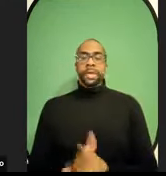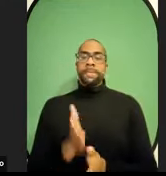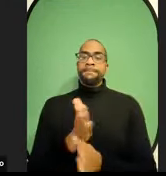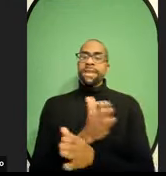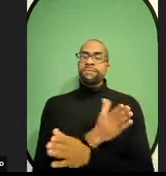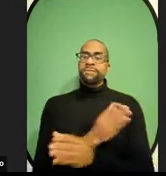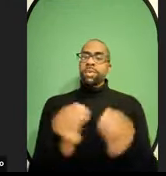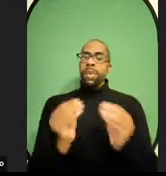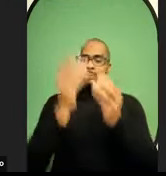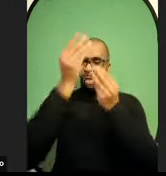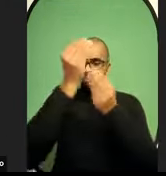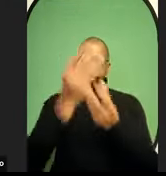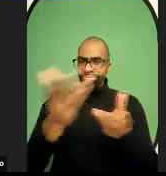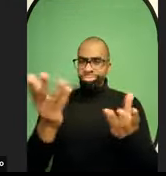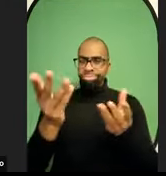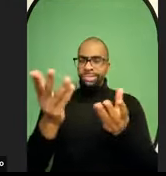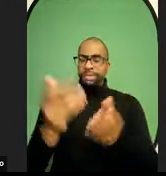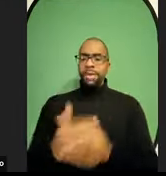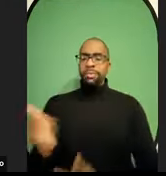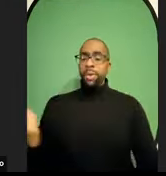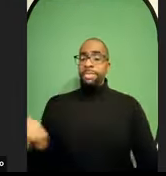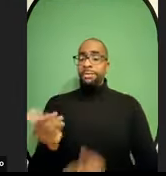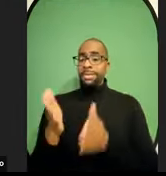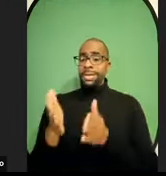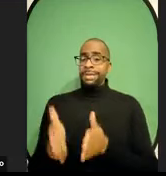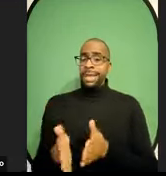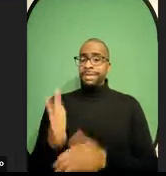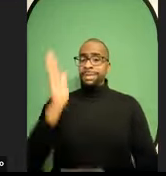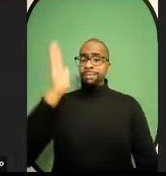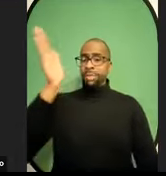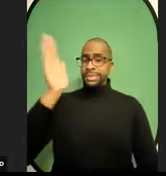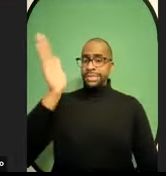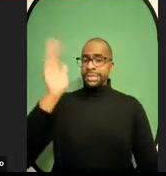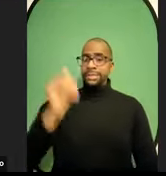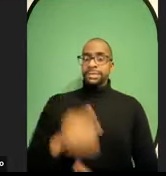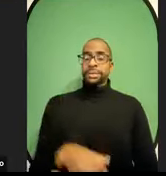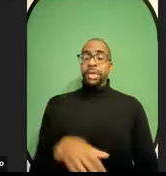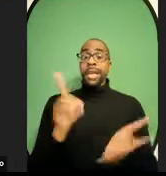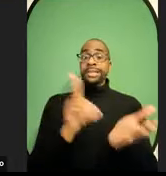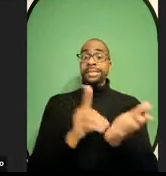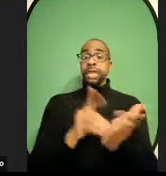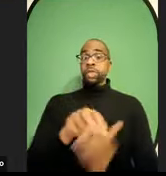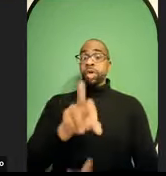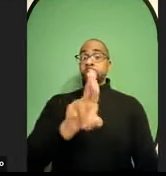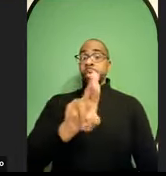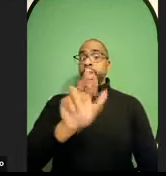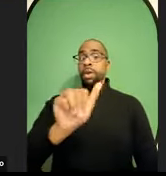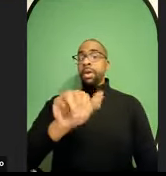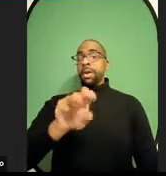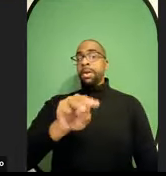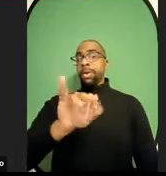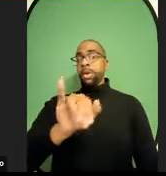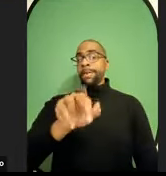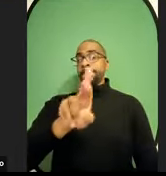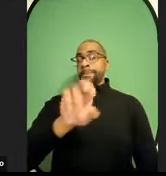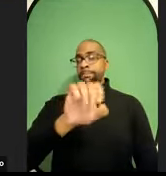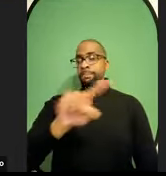as well as well before well. Before we get to it a bit of info Before we get to it a bit of information of our guest presenters tonight. Dr. tors, I mean tors, I mean this is a pediatric in